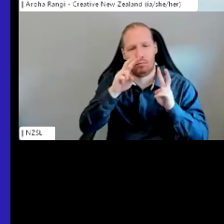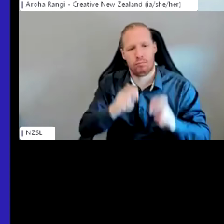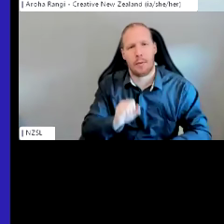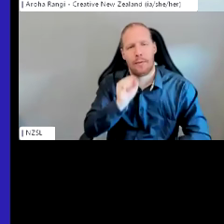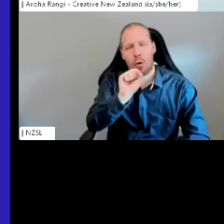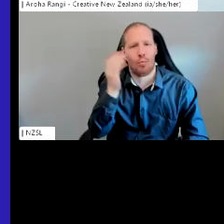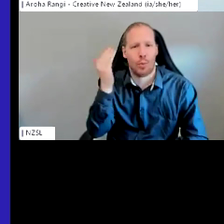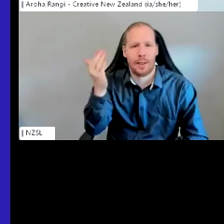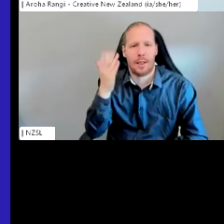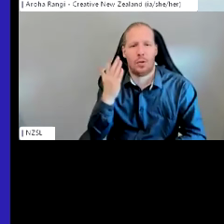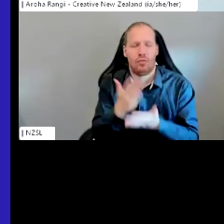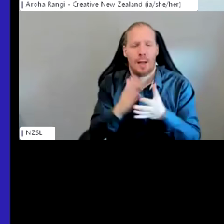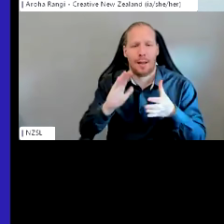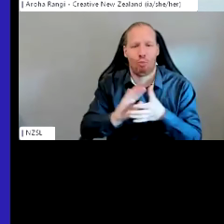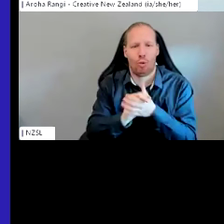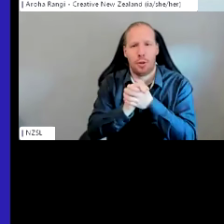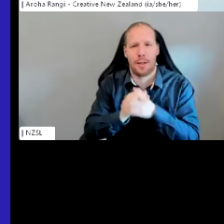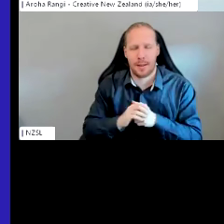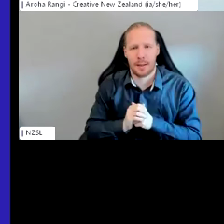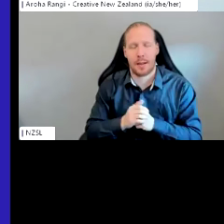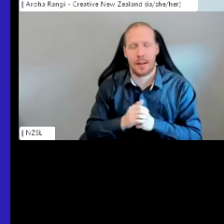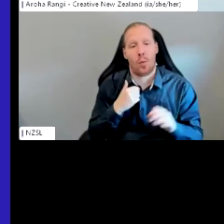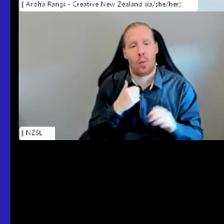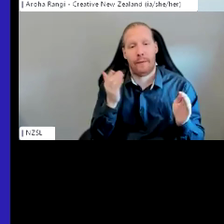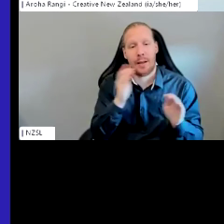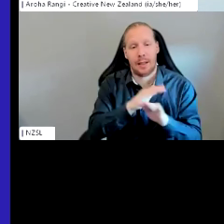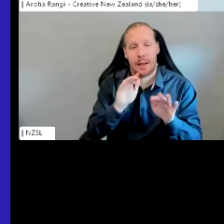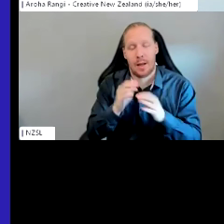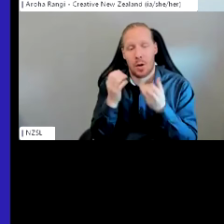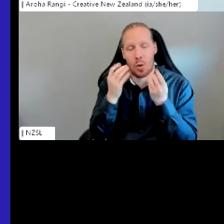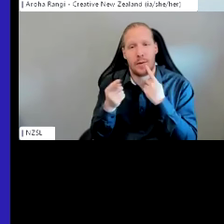appreciate it uh we've covered a lot of ground in the session exploring the insights from audience